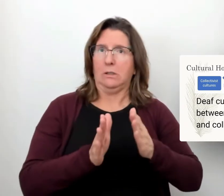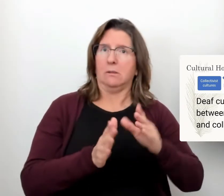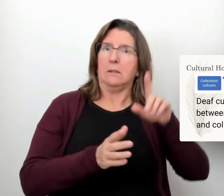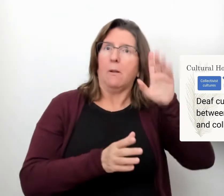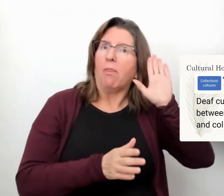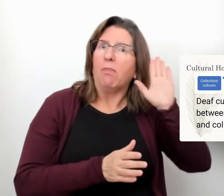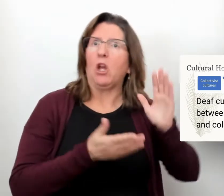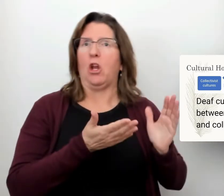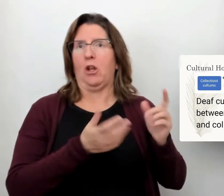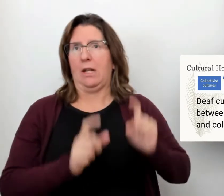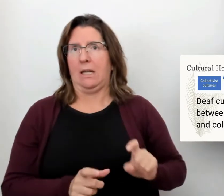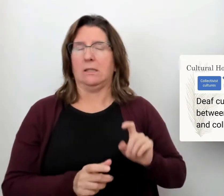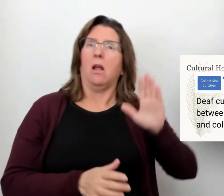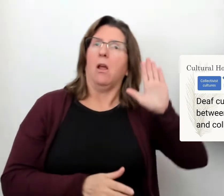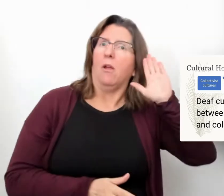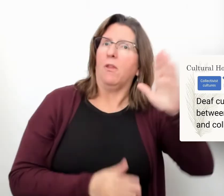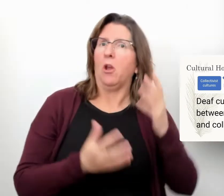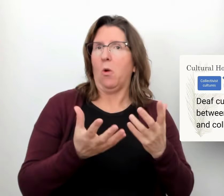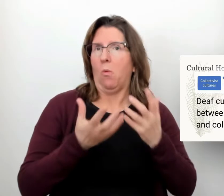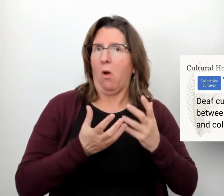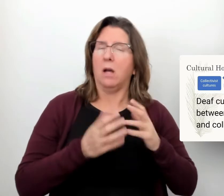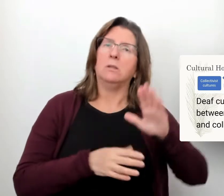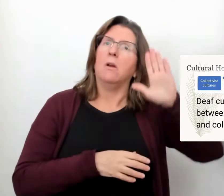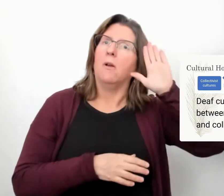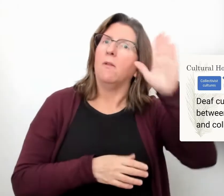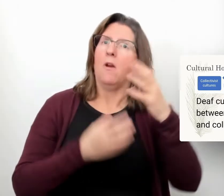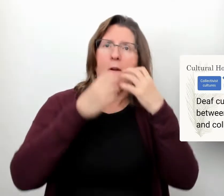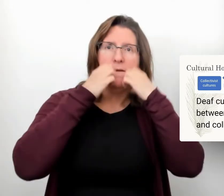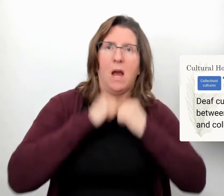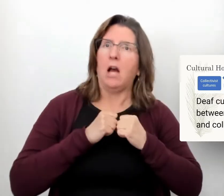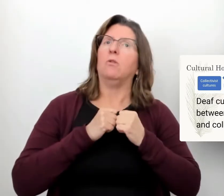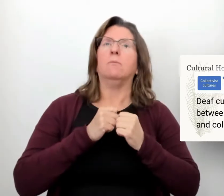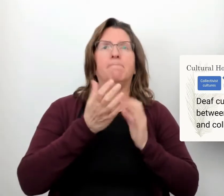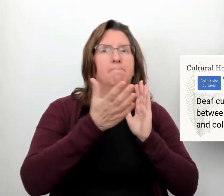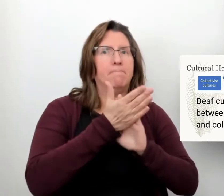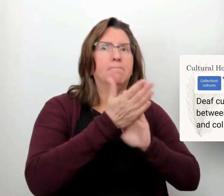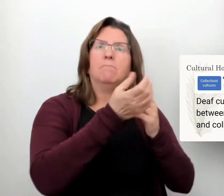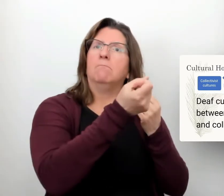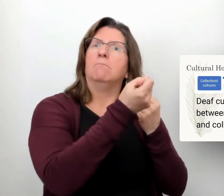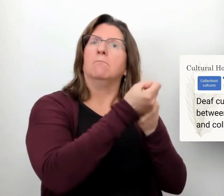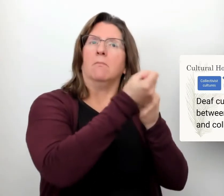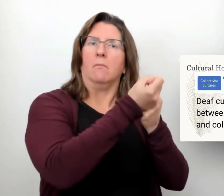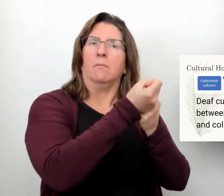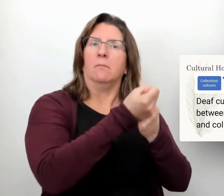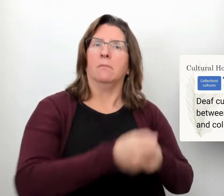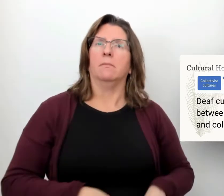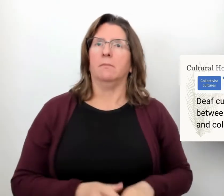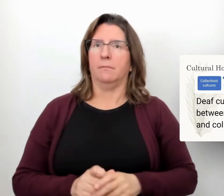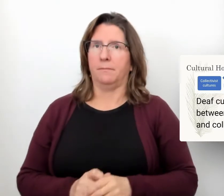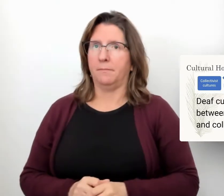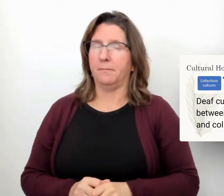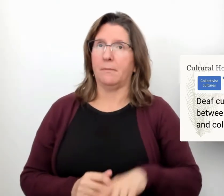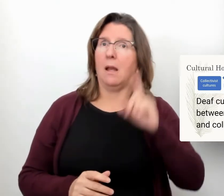The focus is on individual needs, individual desires, and individualistic values.